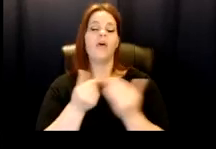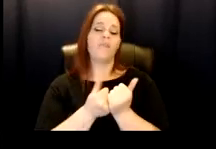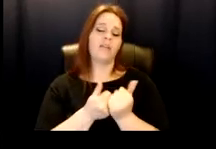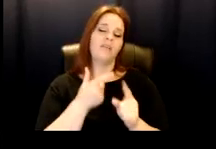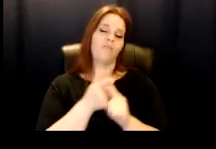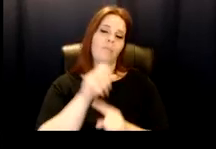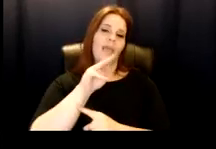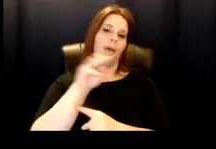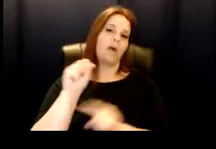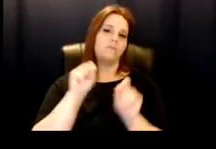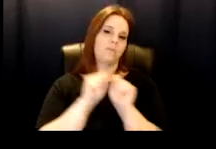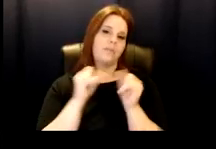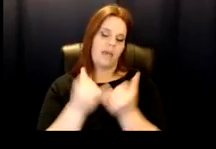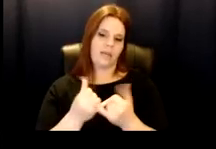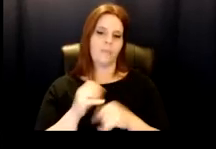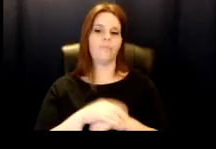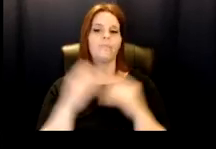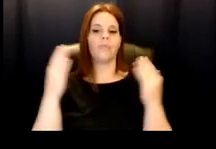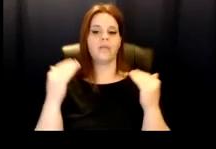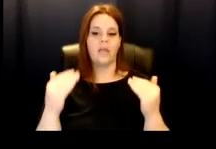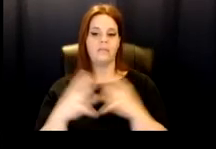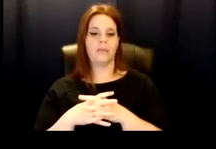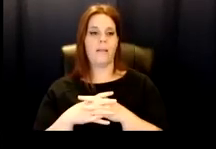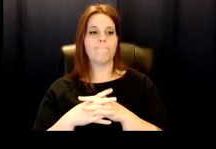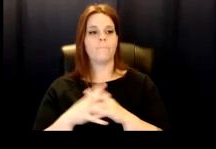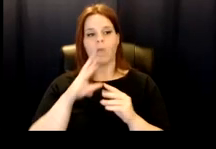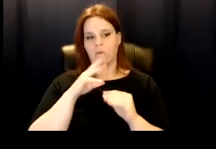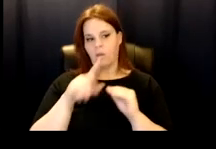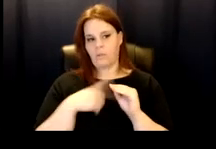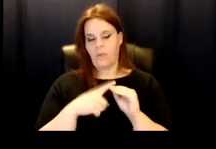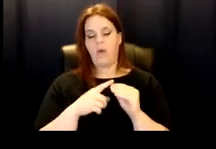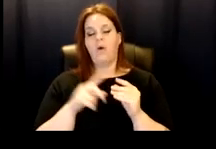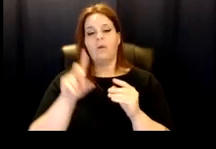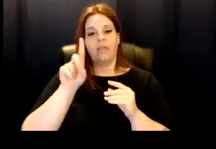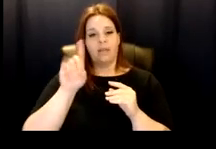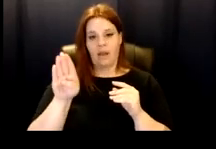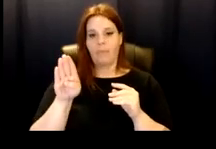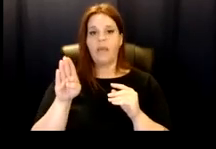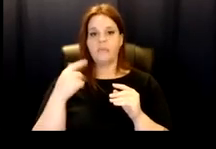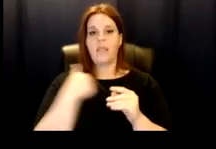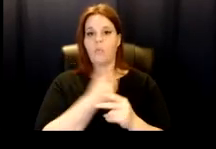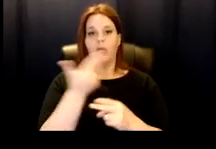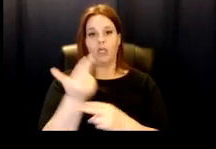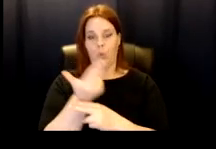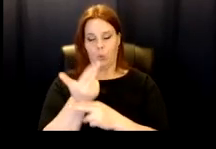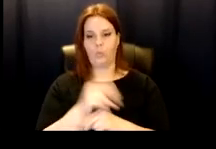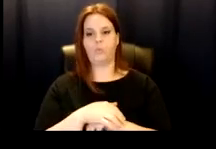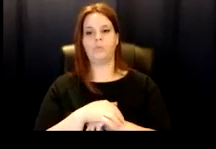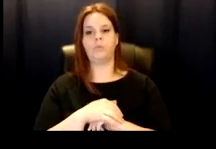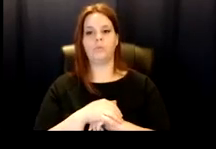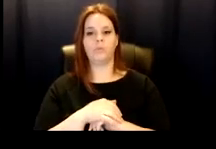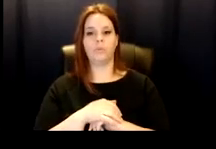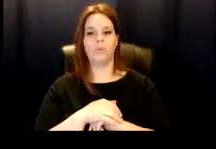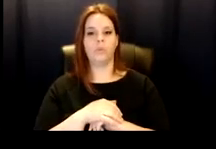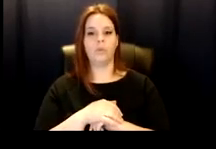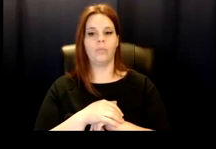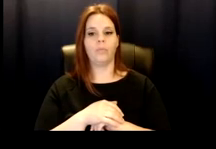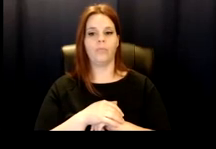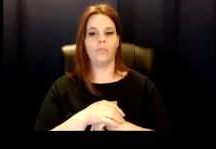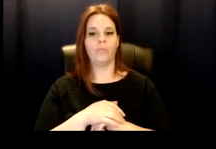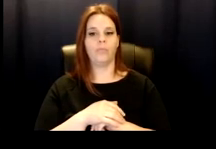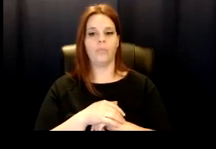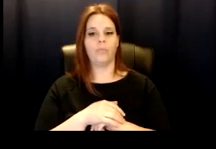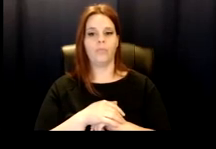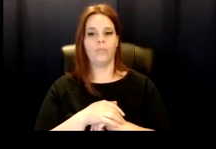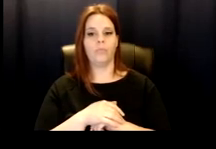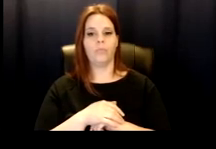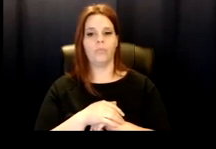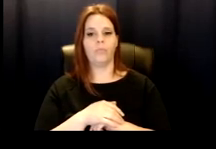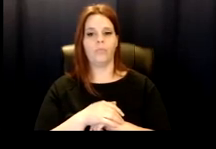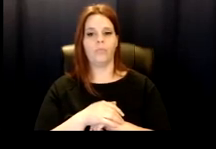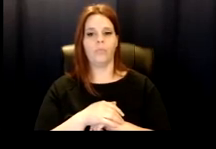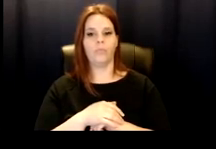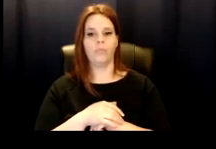Society. Next slide, please. I talked about the database that we use. And we since mid